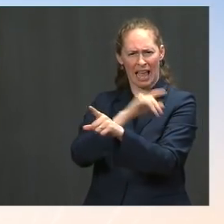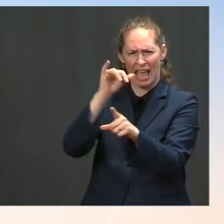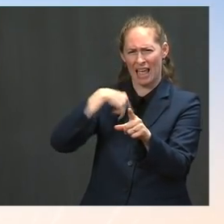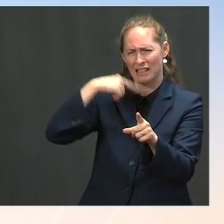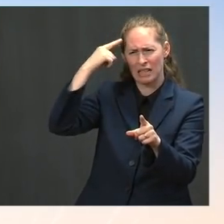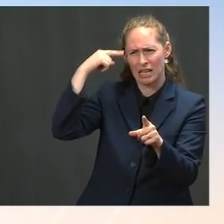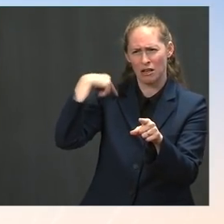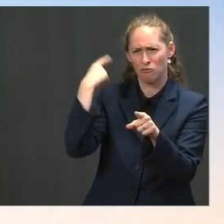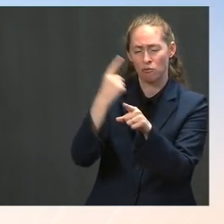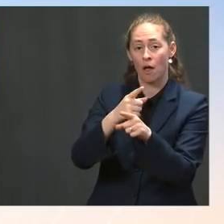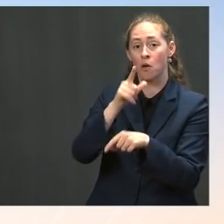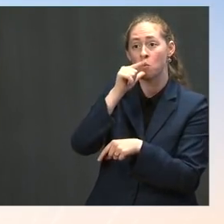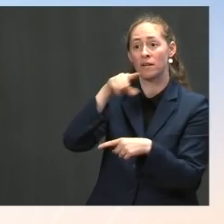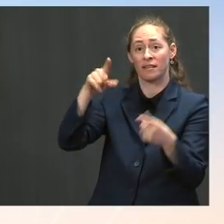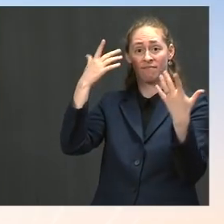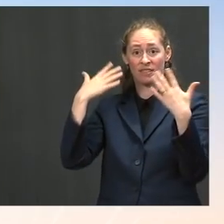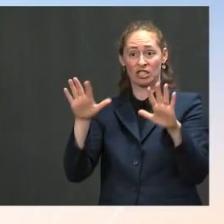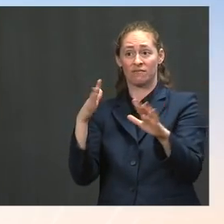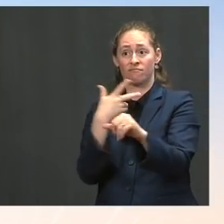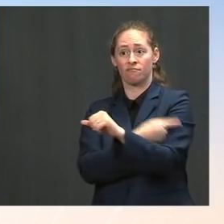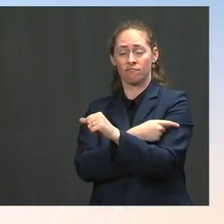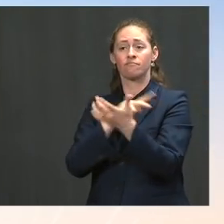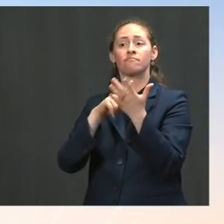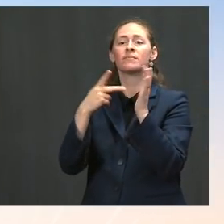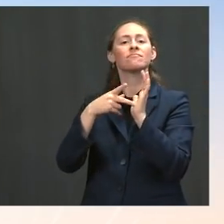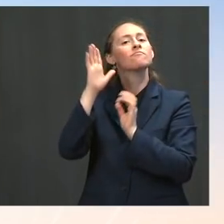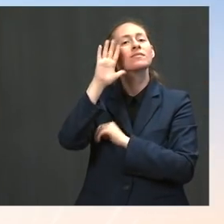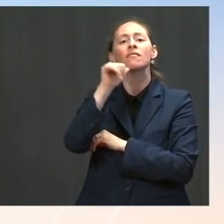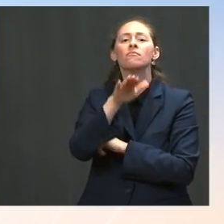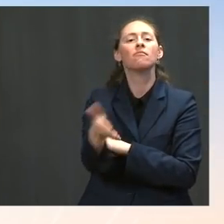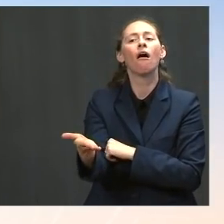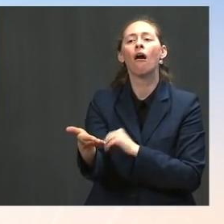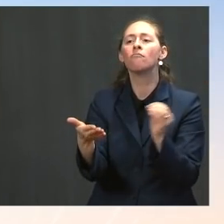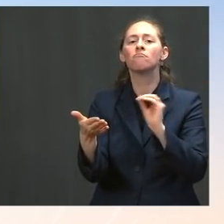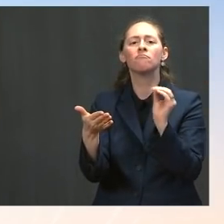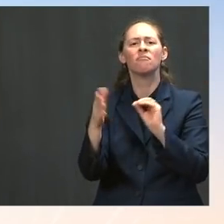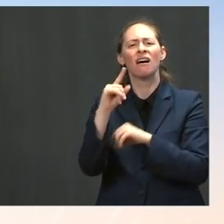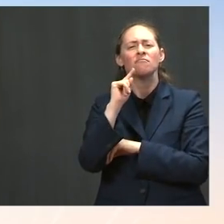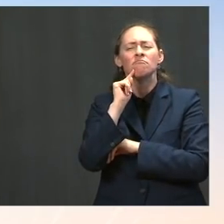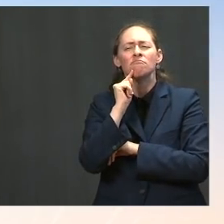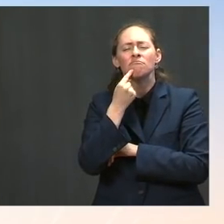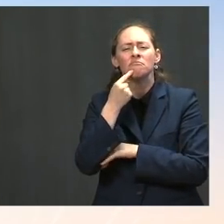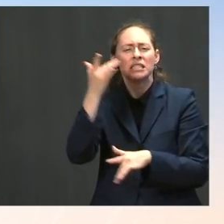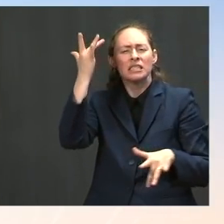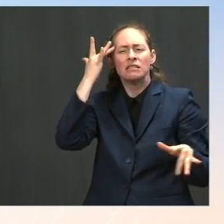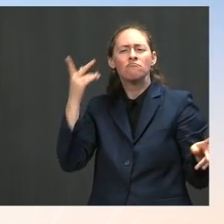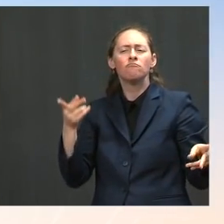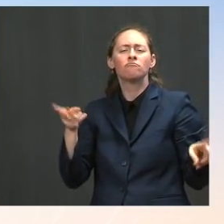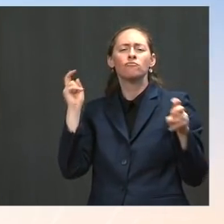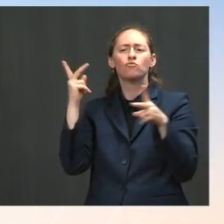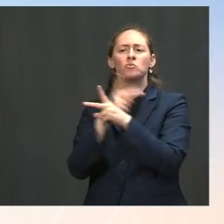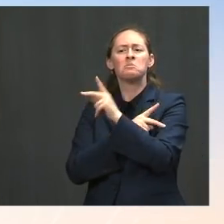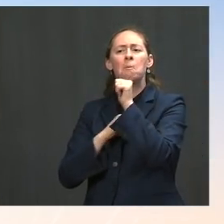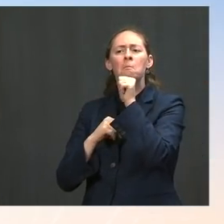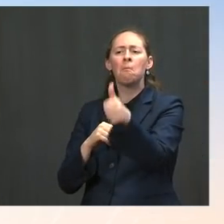It means that it protects from death; it protects from serious illness; it protects, for the most part, from hospitalization. So, that is a good sign.